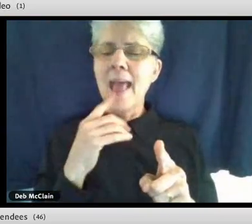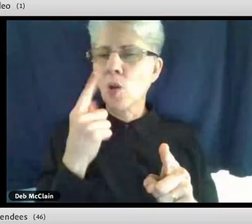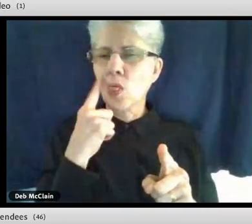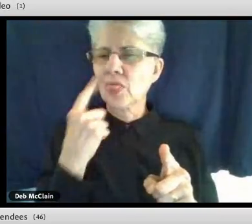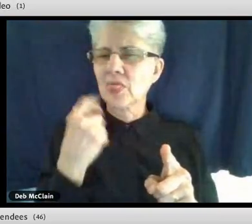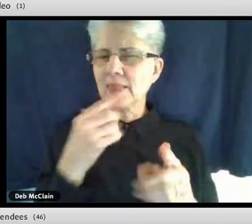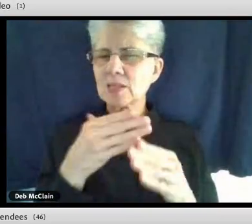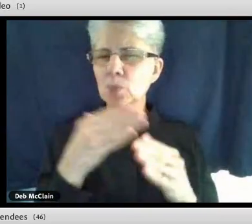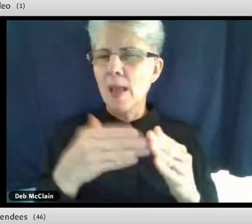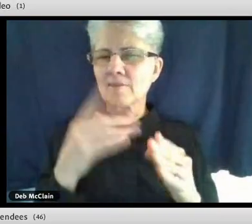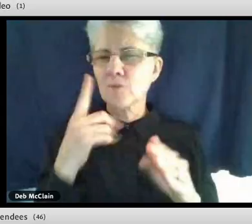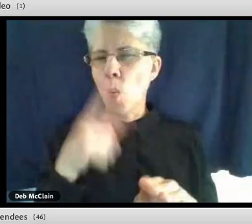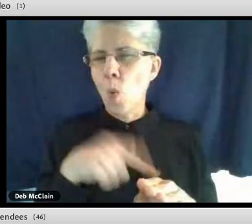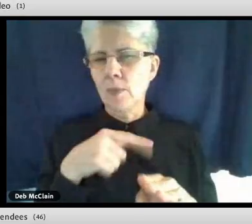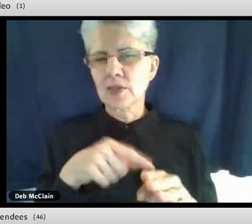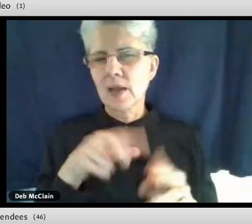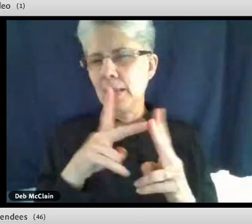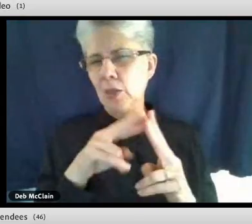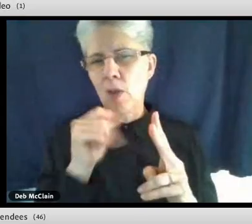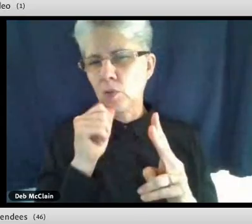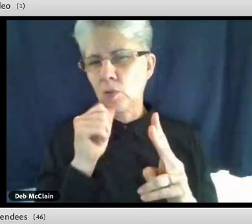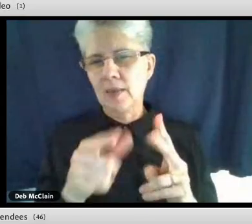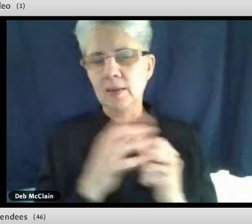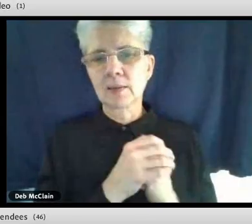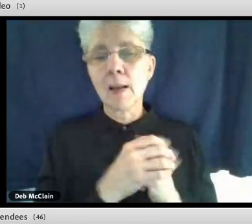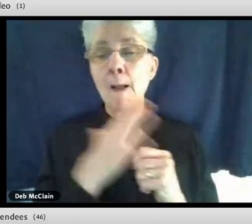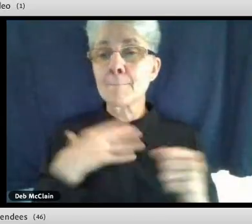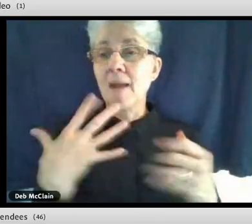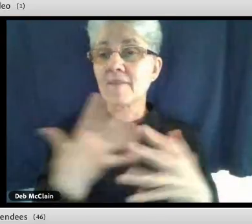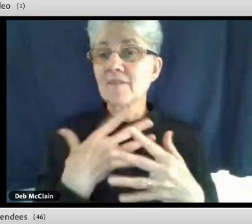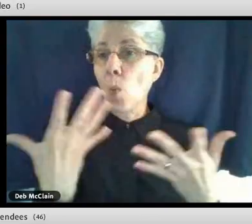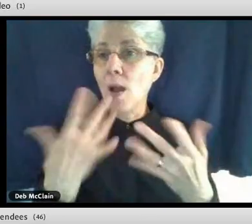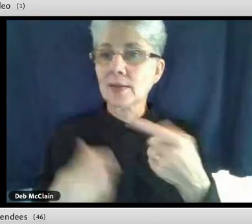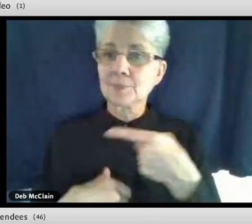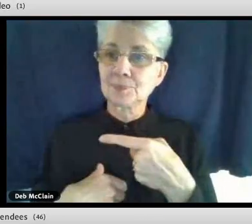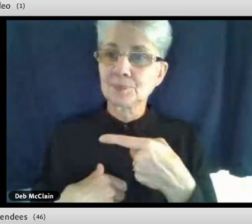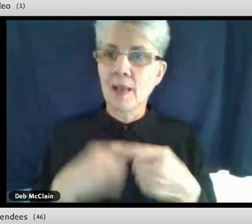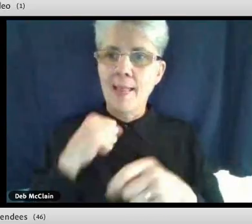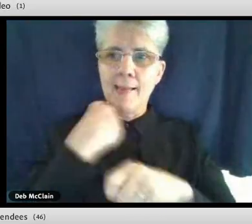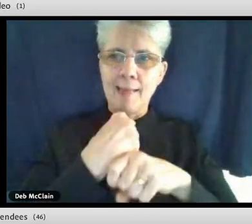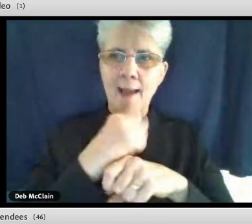in lockdown which is not going to happen. There is data out there that that's not the role of the guard